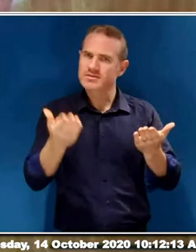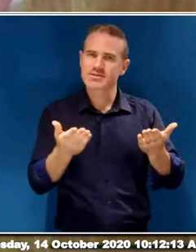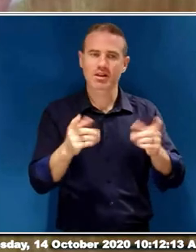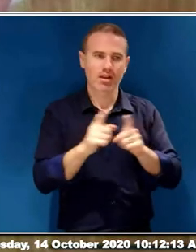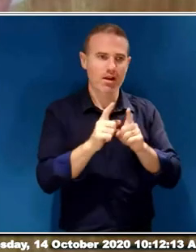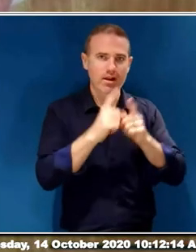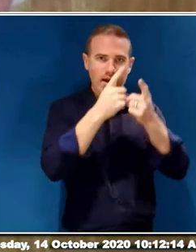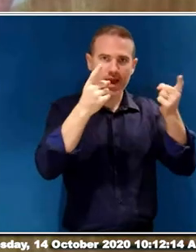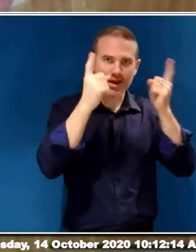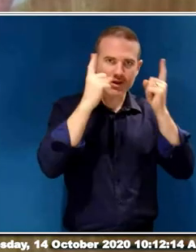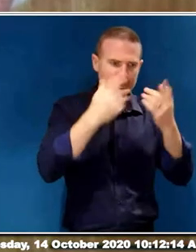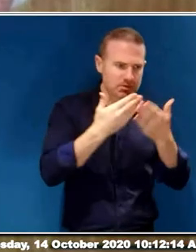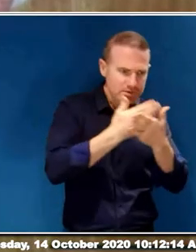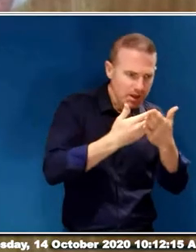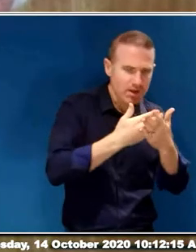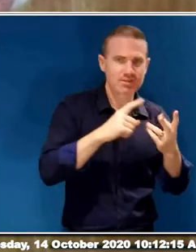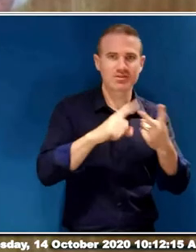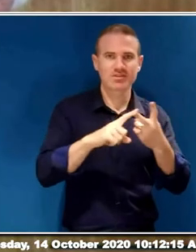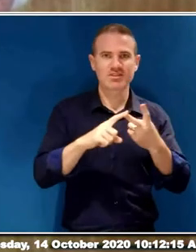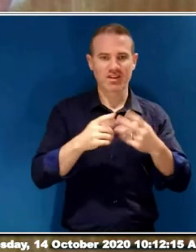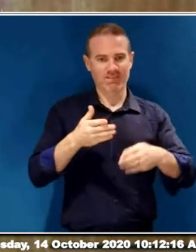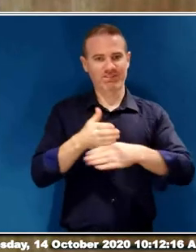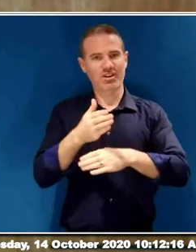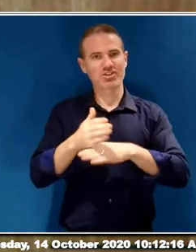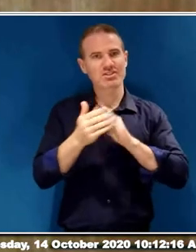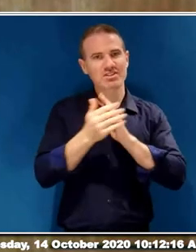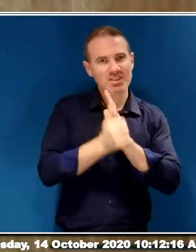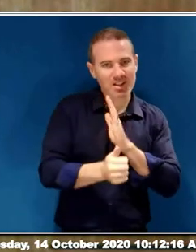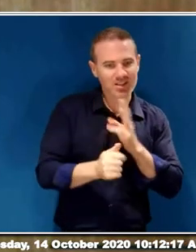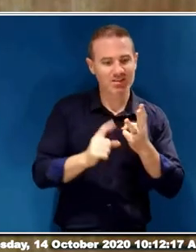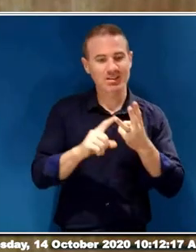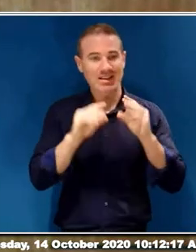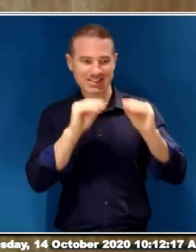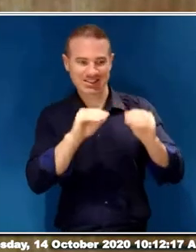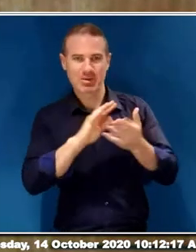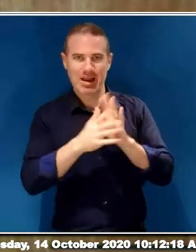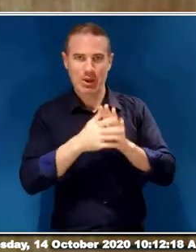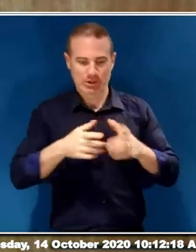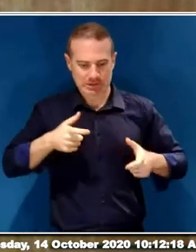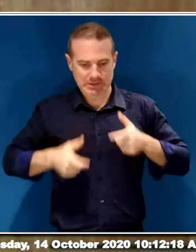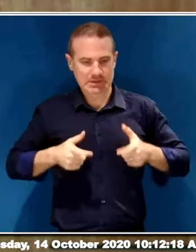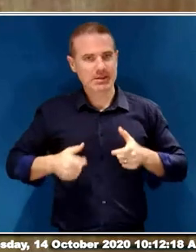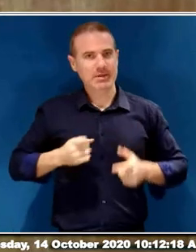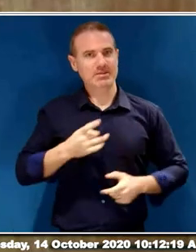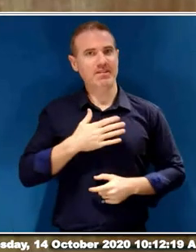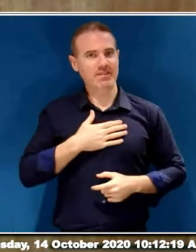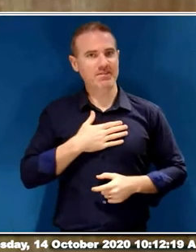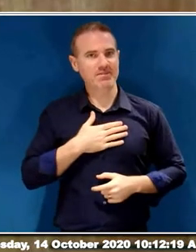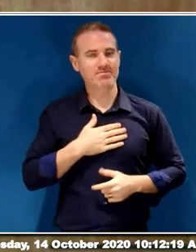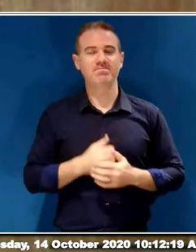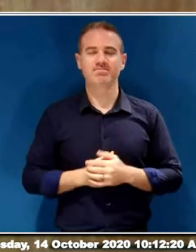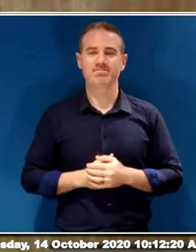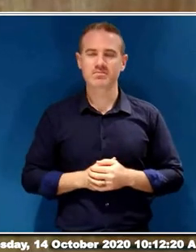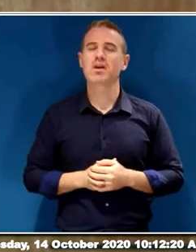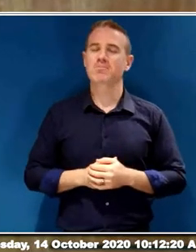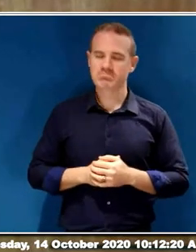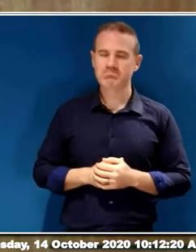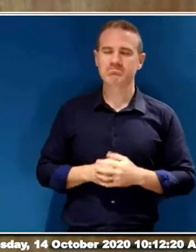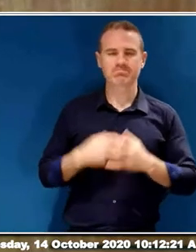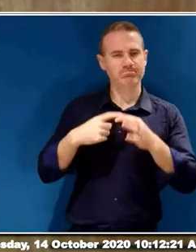regulation development. In addition to being at the local primary, for --- moving to